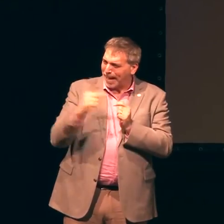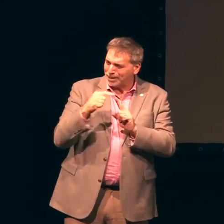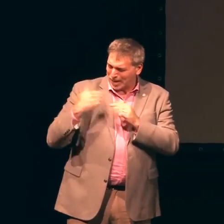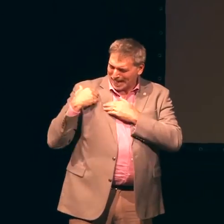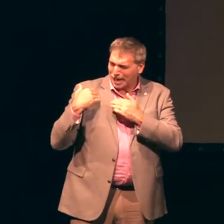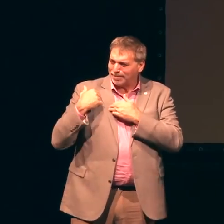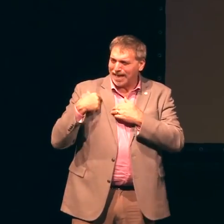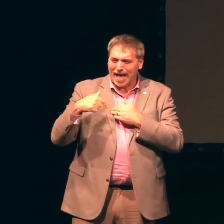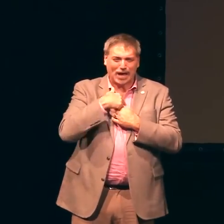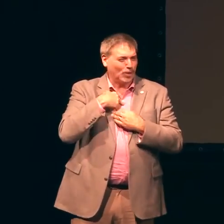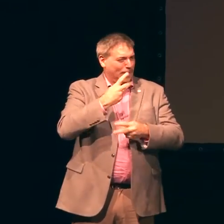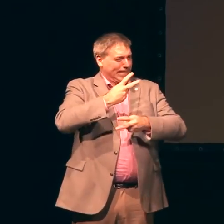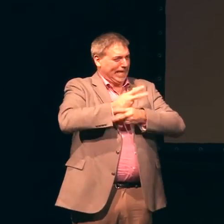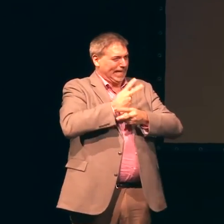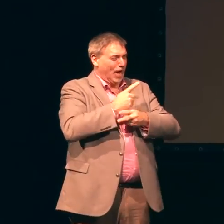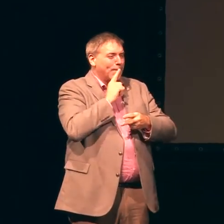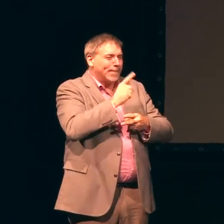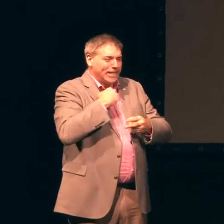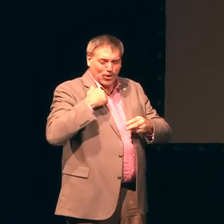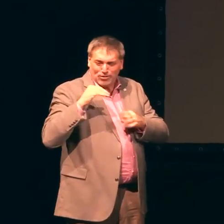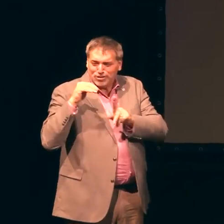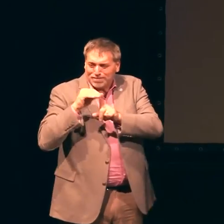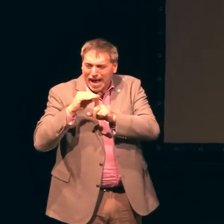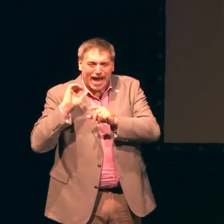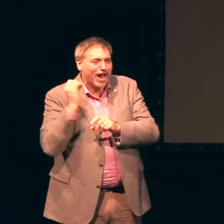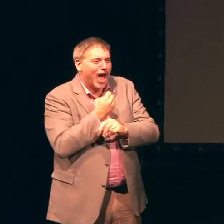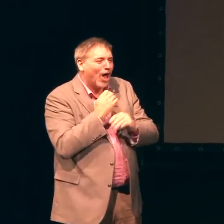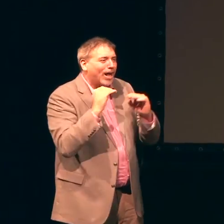so many issues so here I go back to accountability.